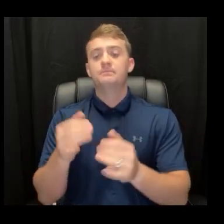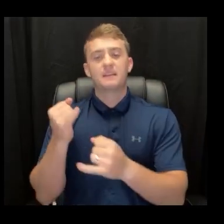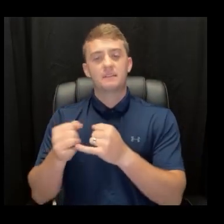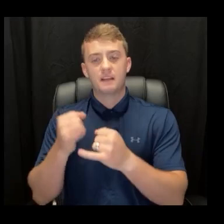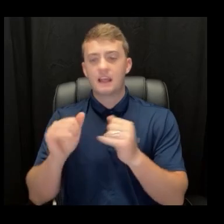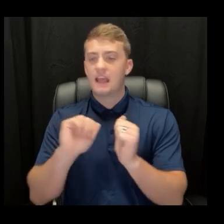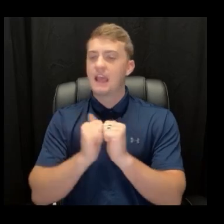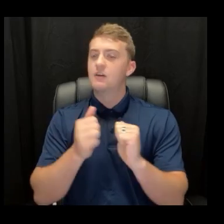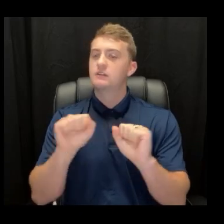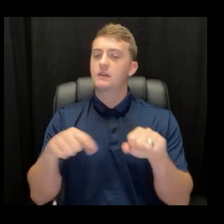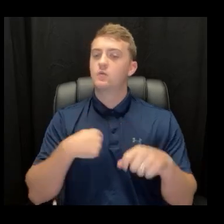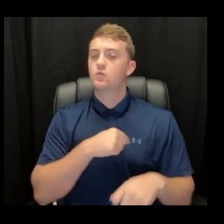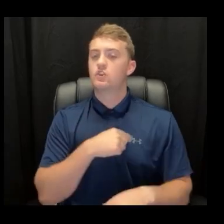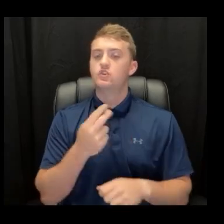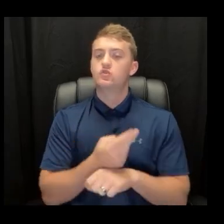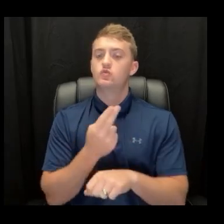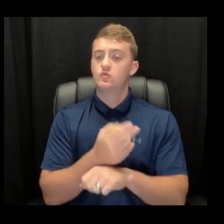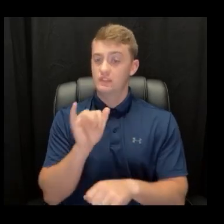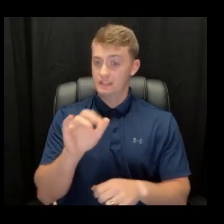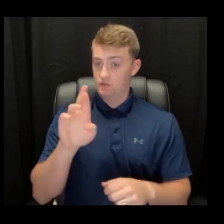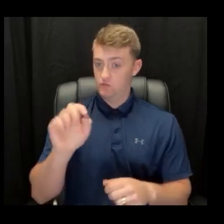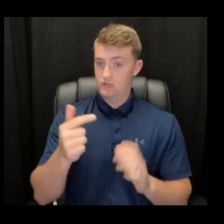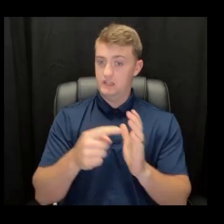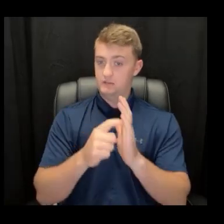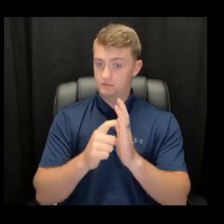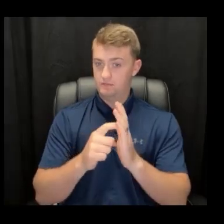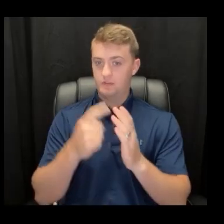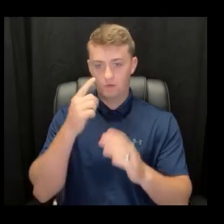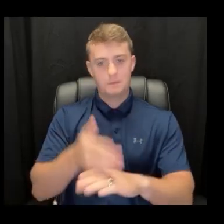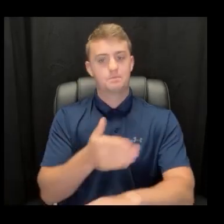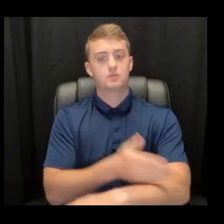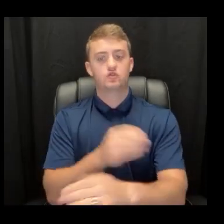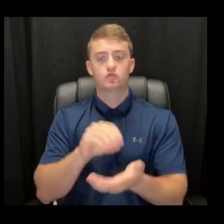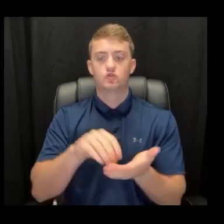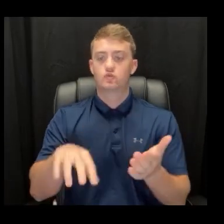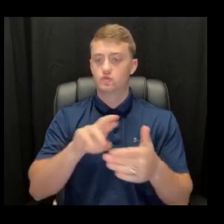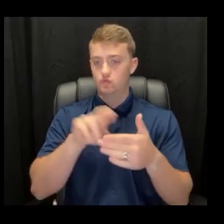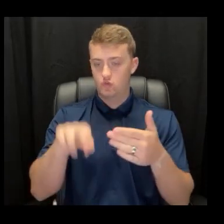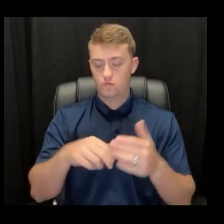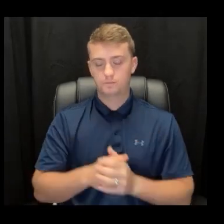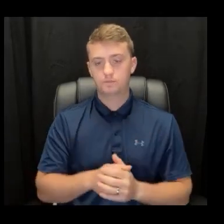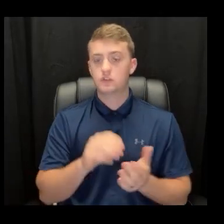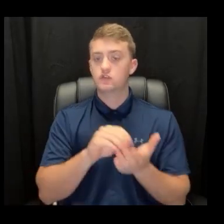how can we utilize these regulations to improve student outcomes? Districts can improve outcomes